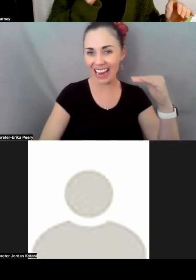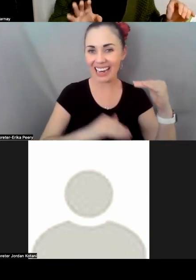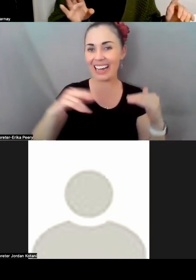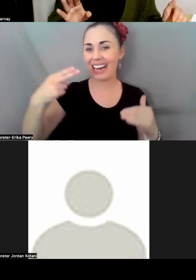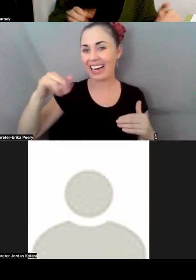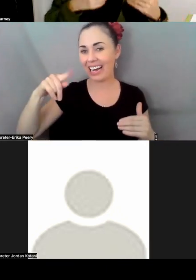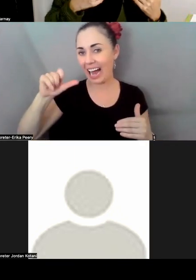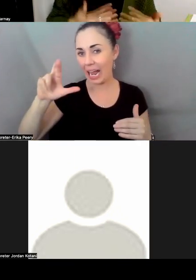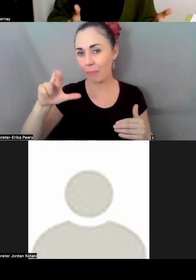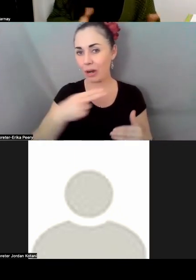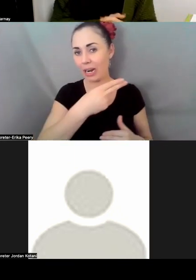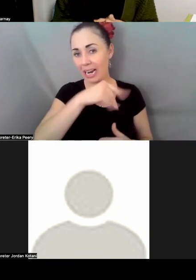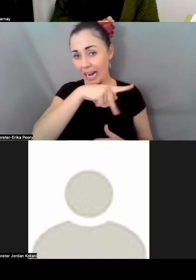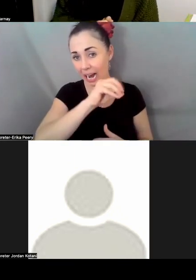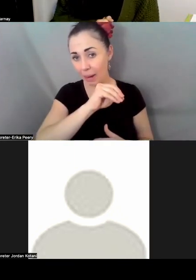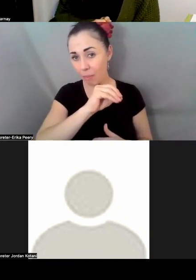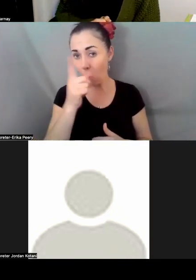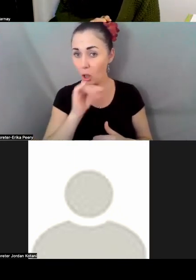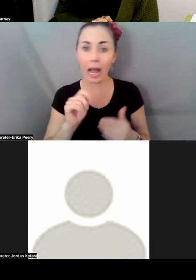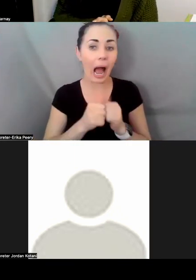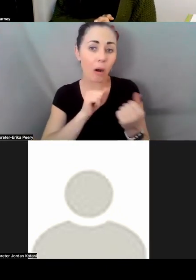what you can do, you'll have access to that in the slides when we send this out.